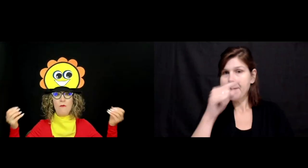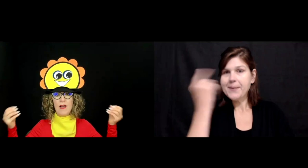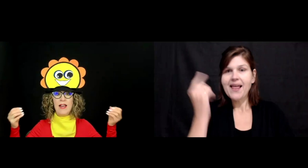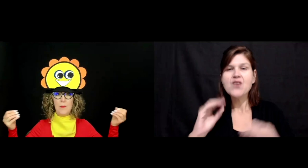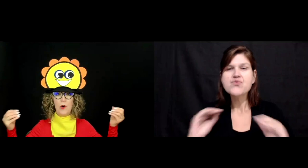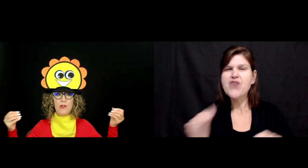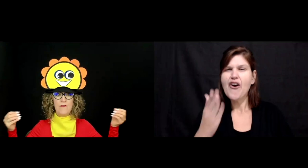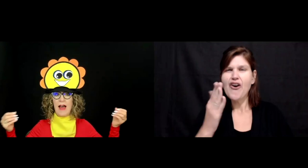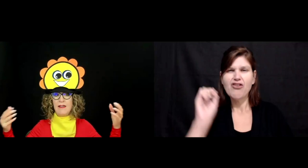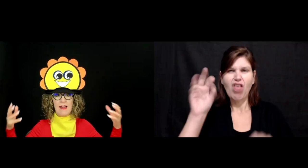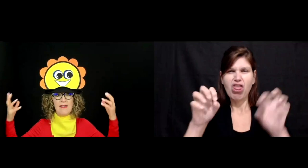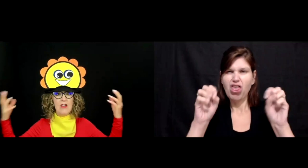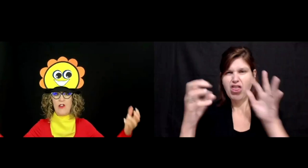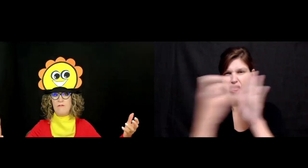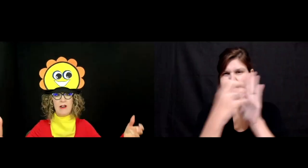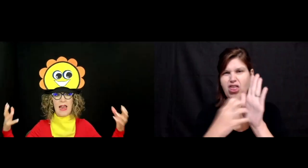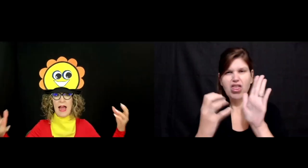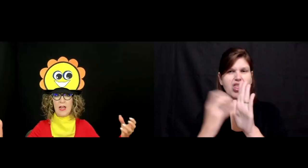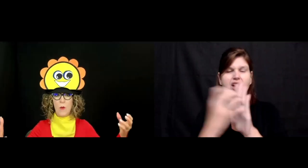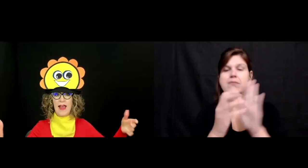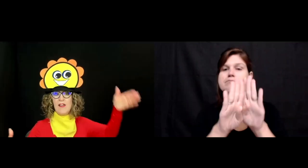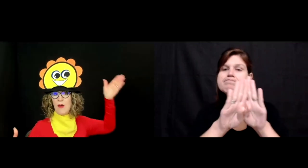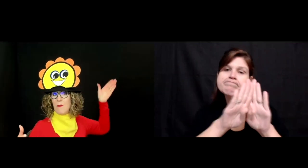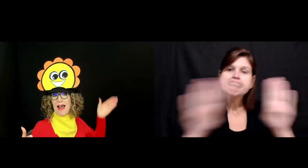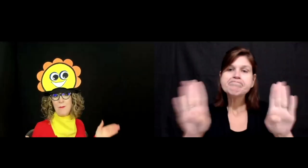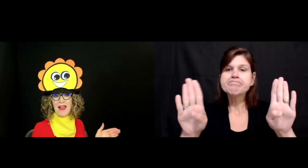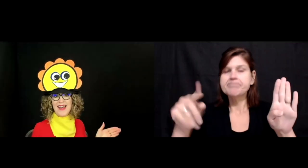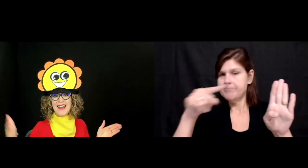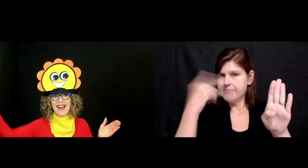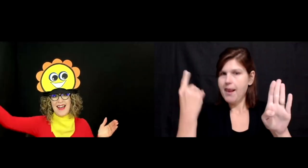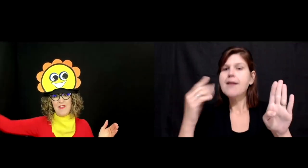are really important for access generally anyway. So I have a black blind.